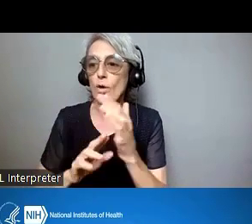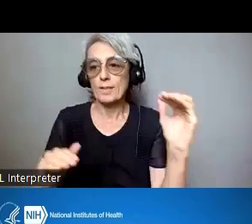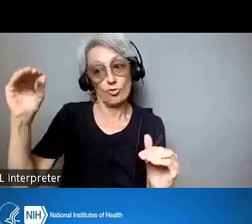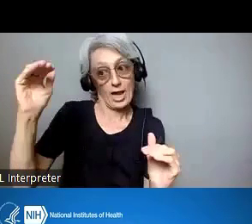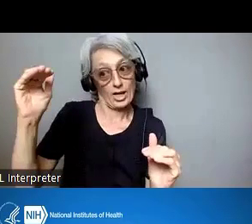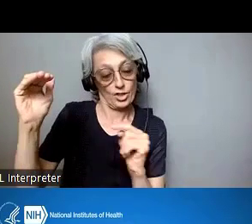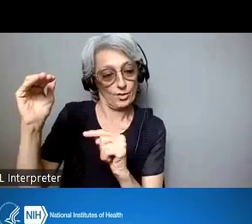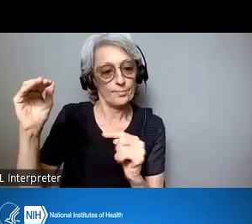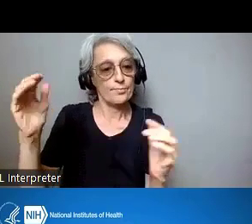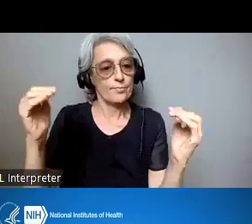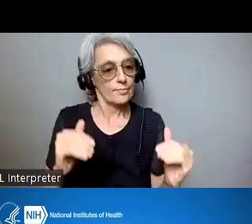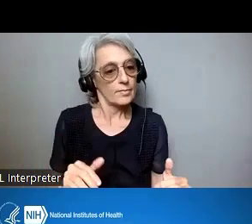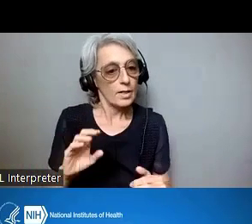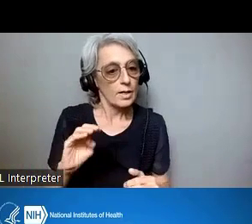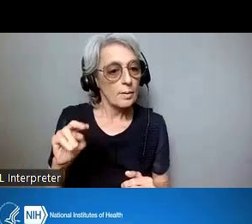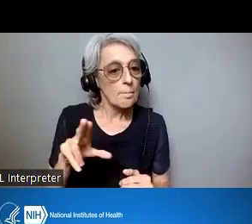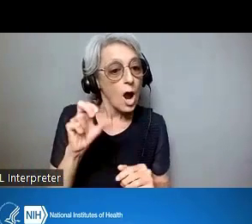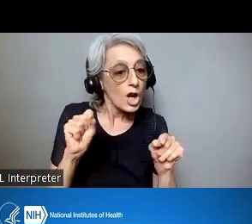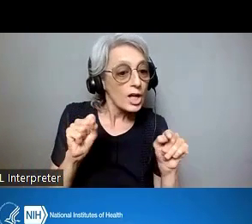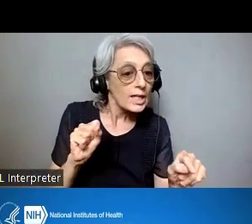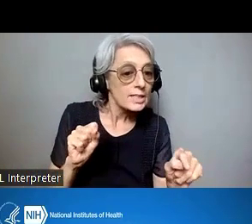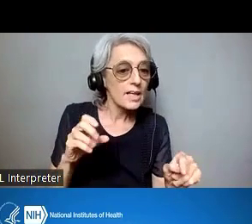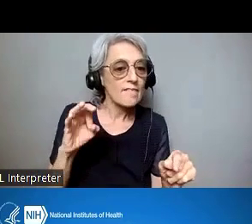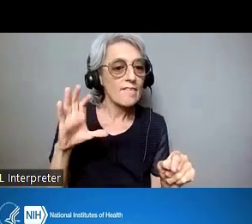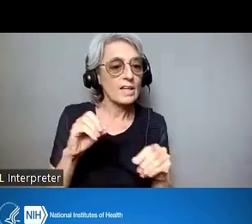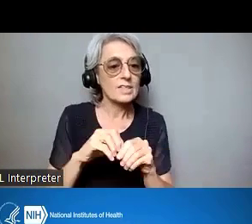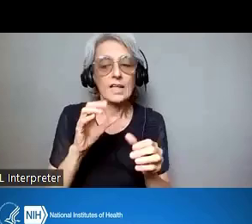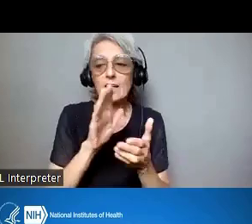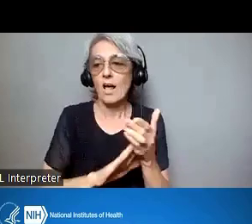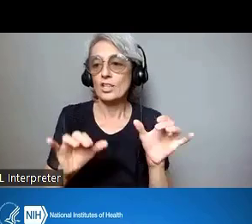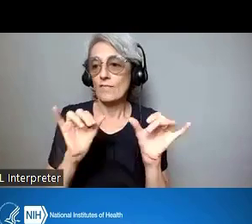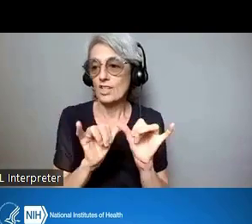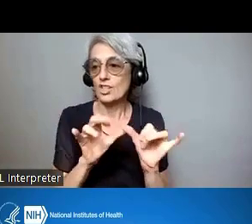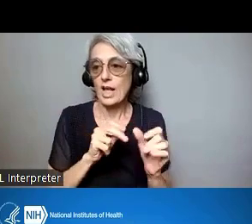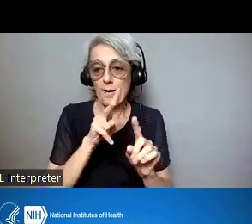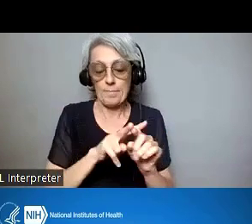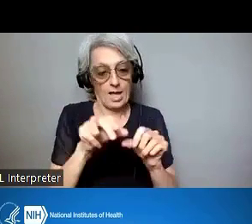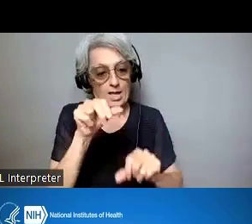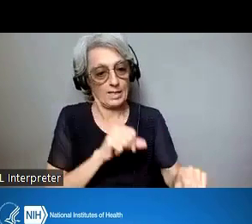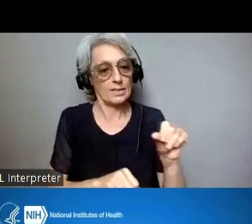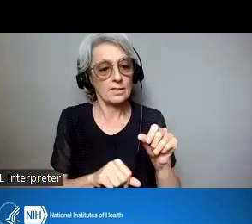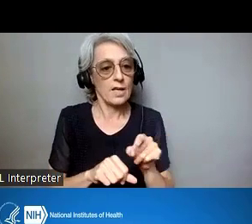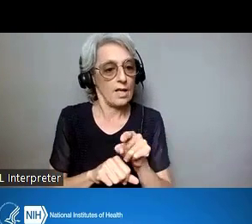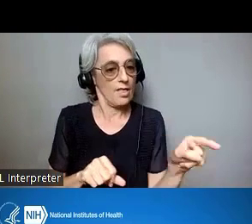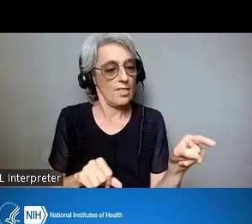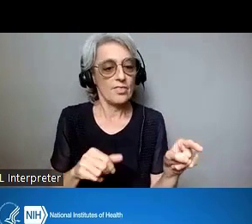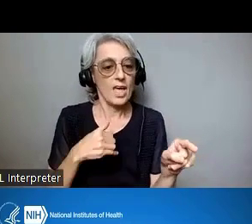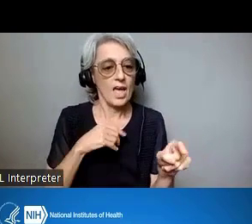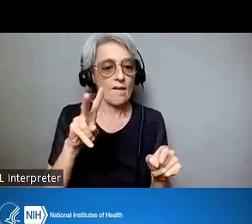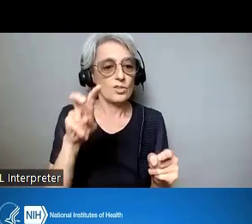Marcus is faculty at the College of Engineering & Applied sciences, where they enjoy $200,000 in NIH funds